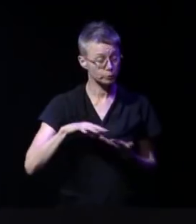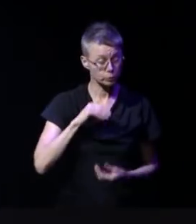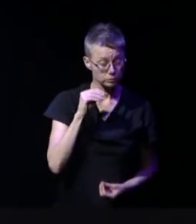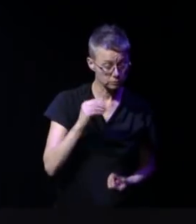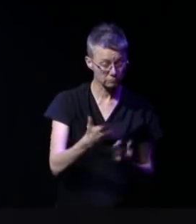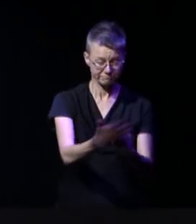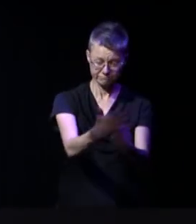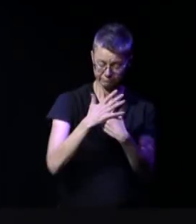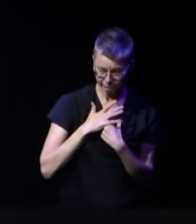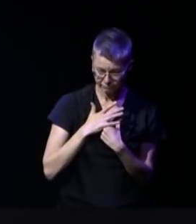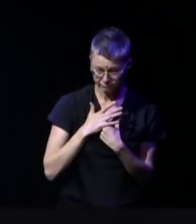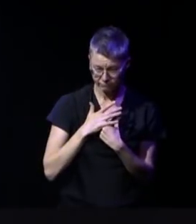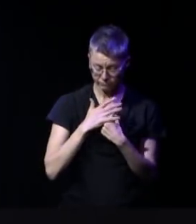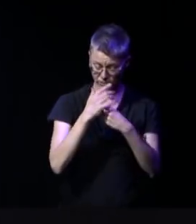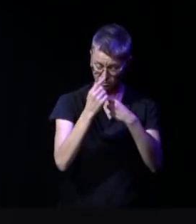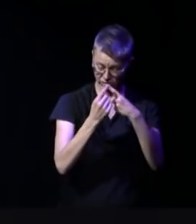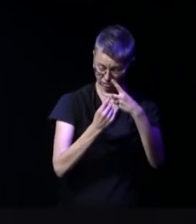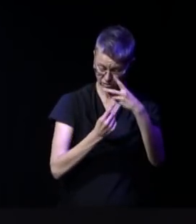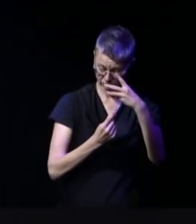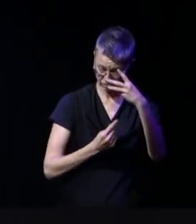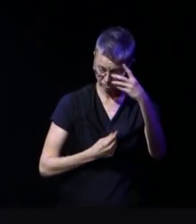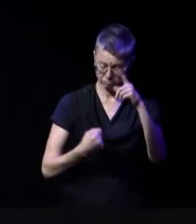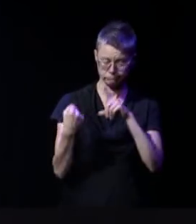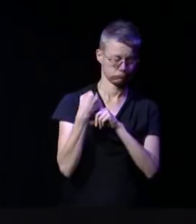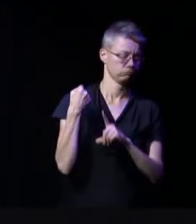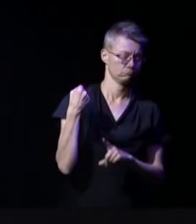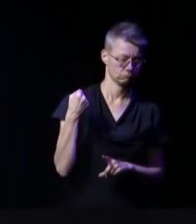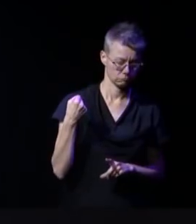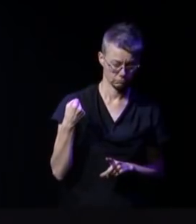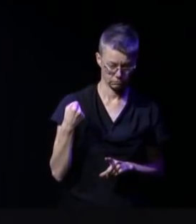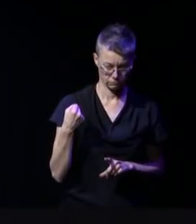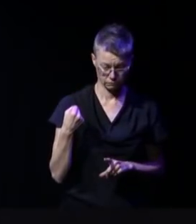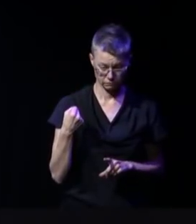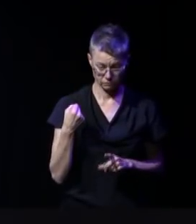And because all of those things are often so impacted and understood through our senses,